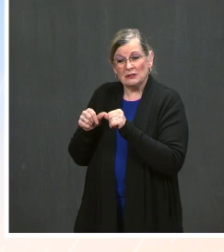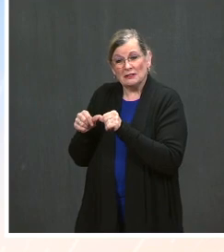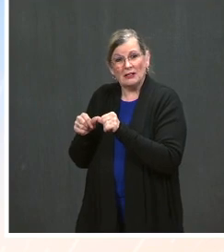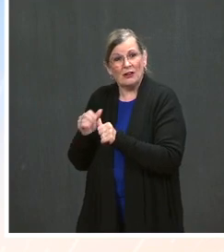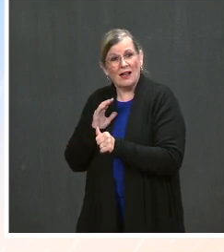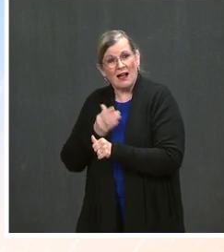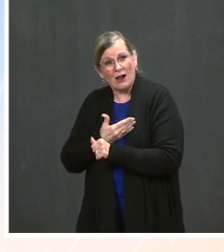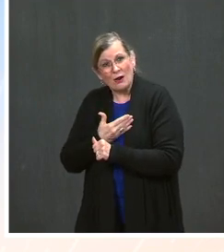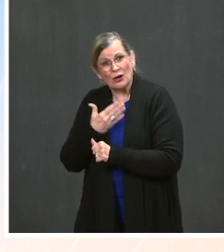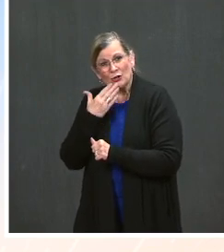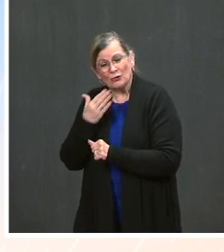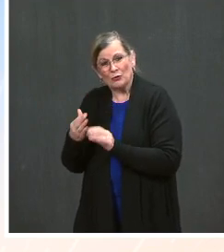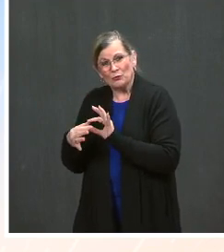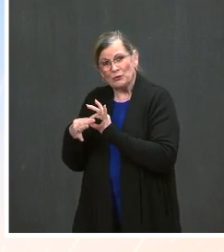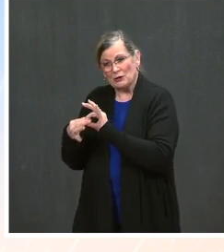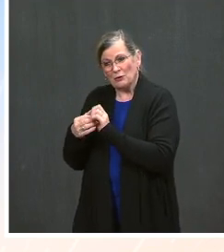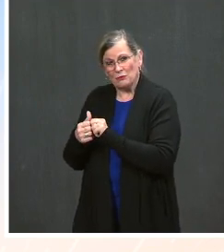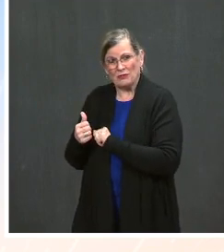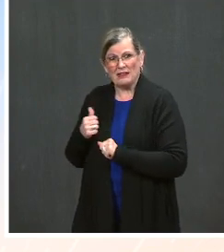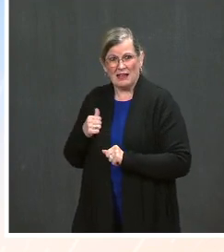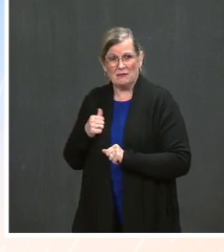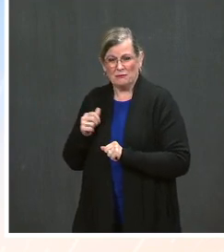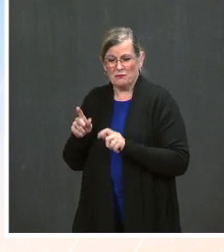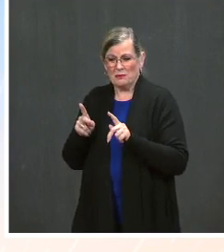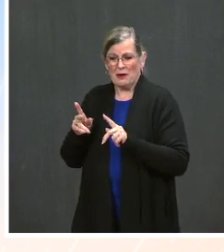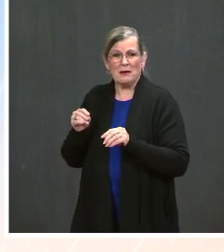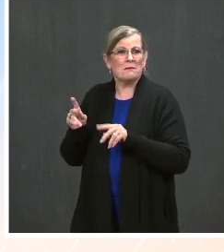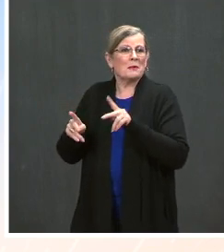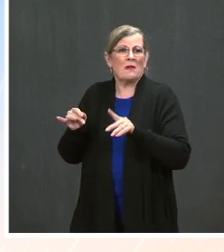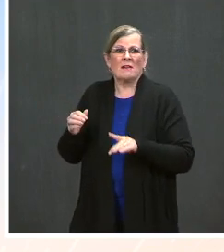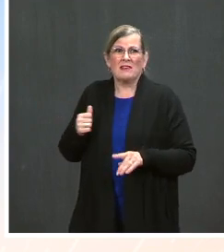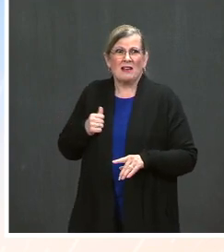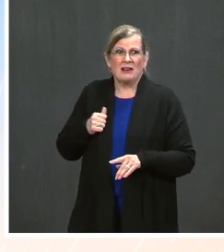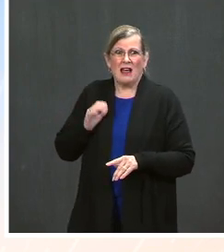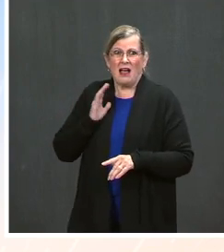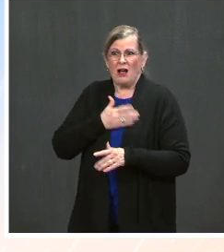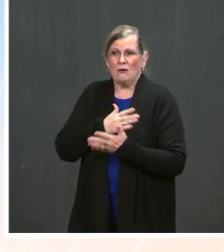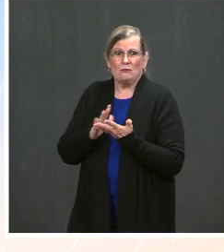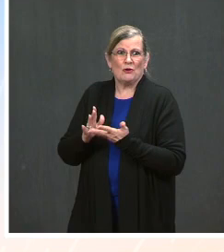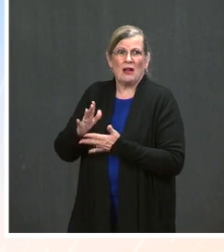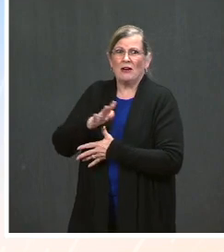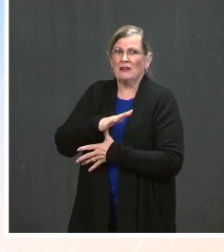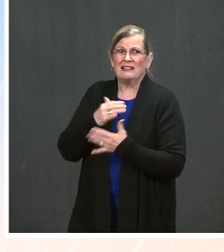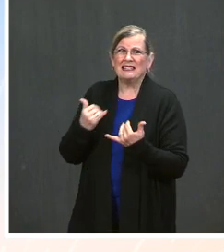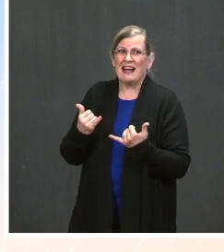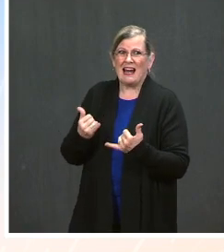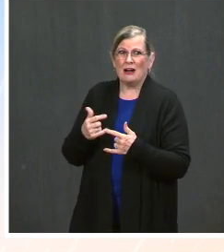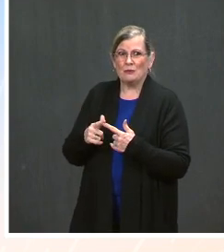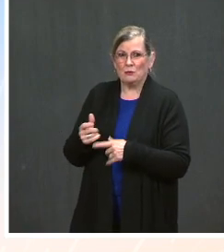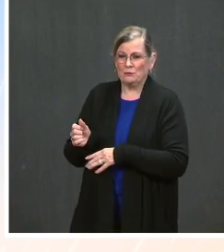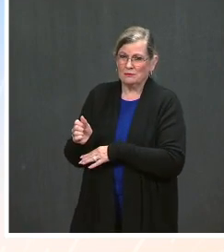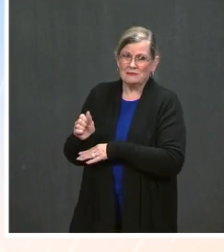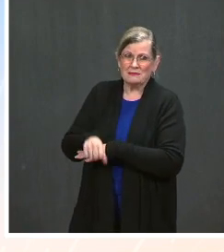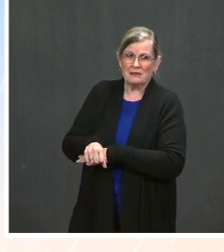with the people of Canada, but our first priority right now is defeating the virus and ensuring the American people are vaccinated.